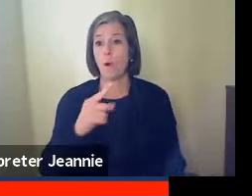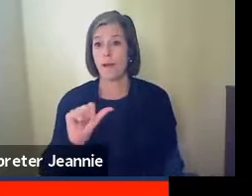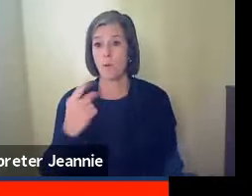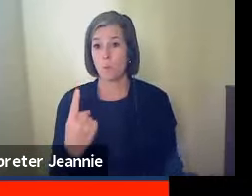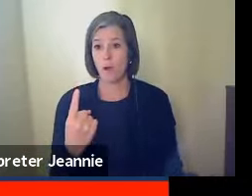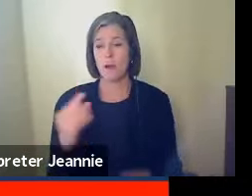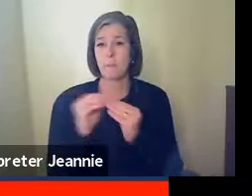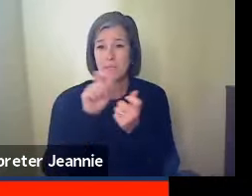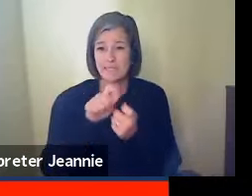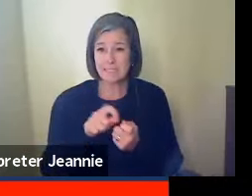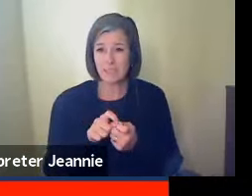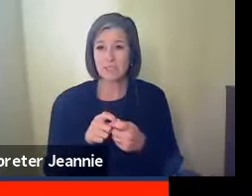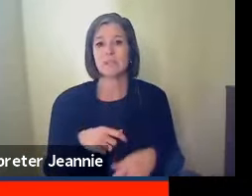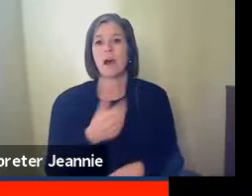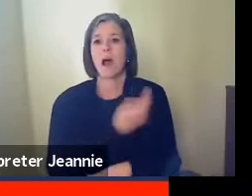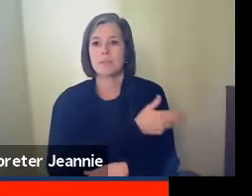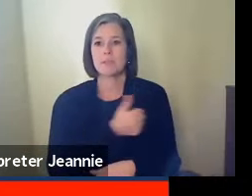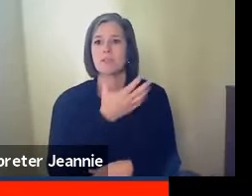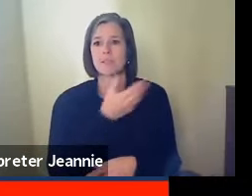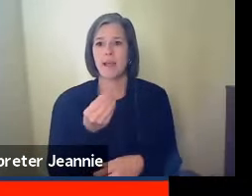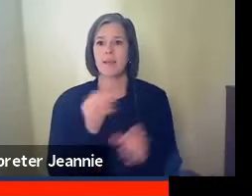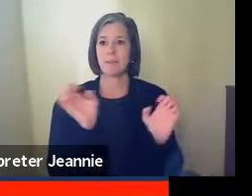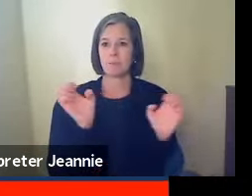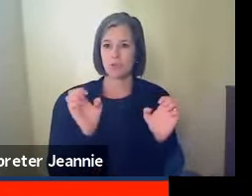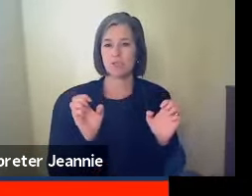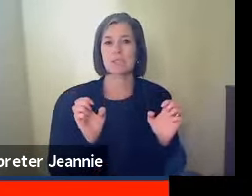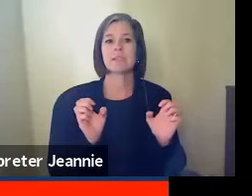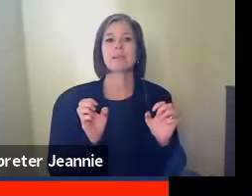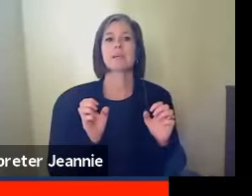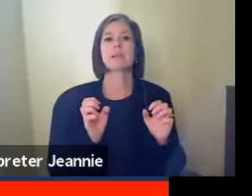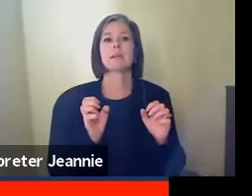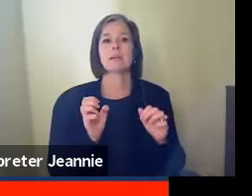Hospital and-free standing emergency department staff with direct patient exposure or